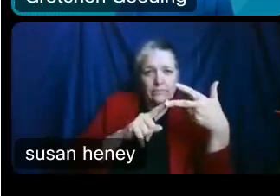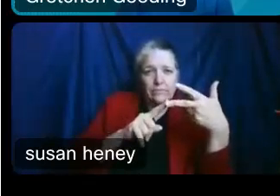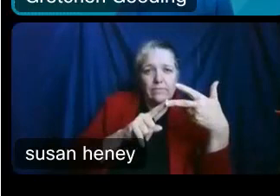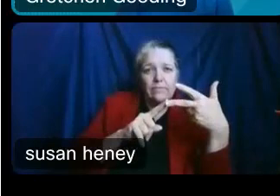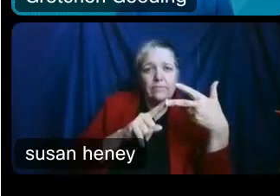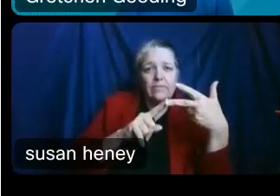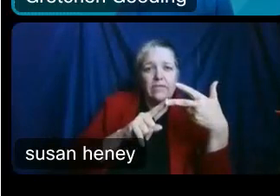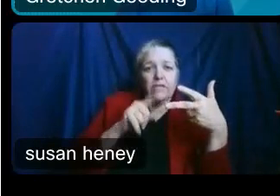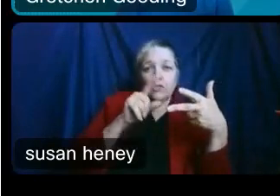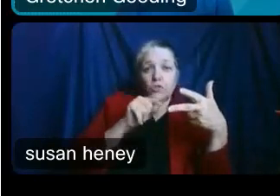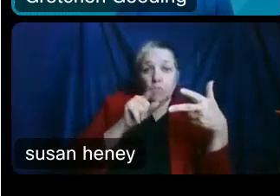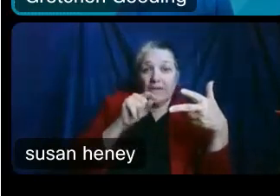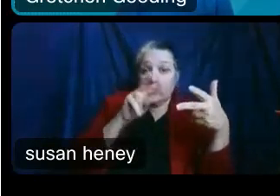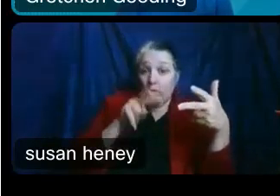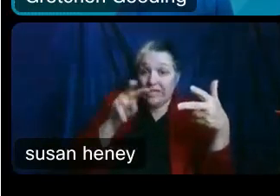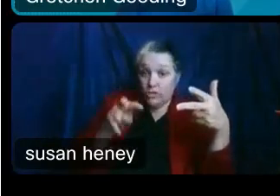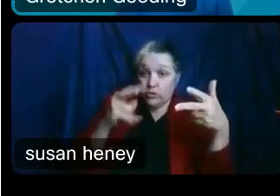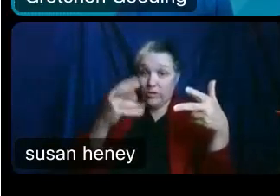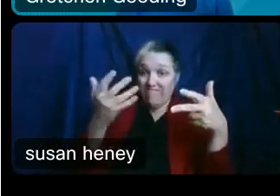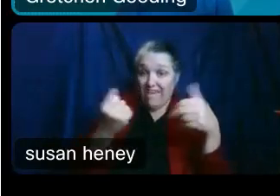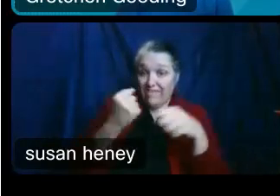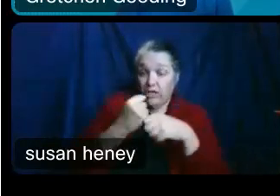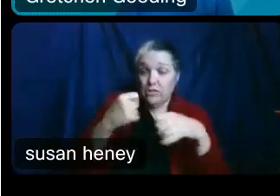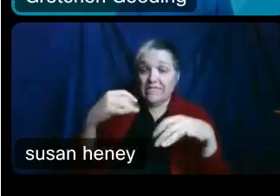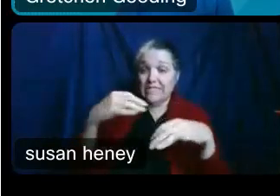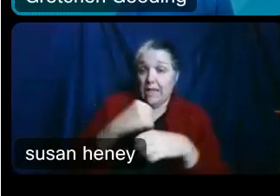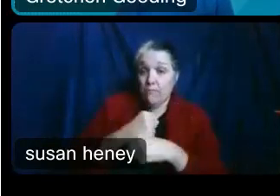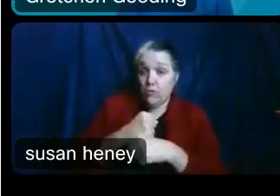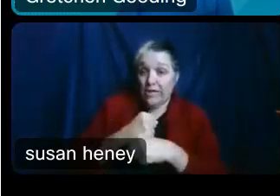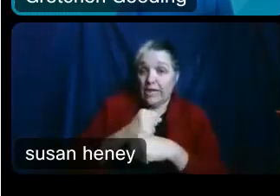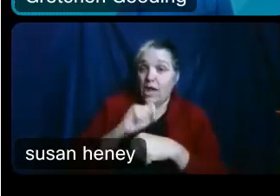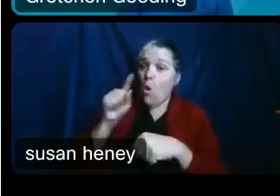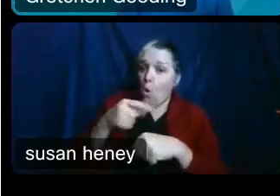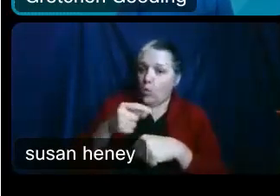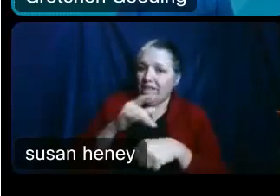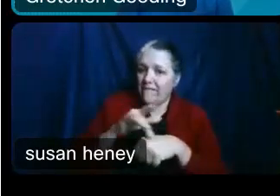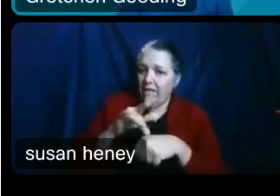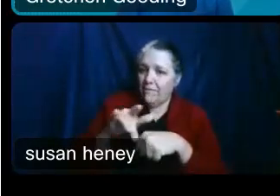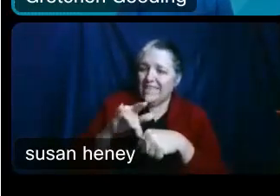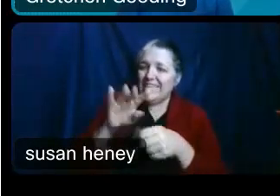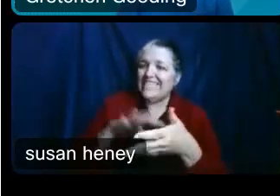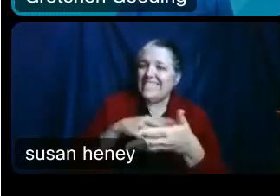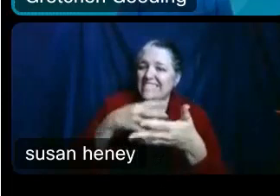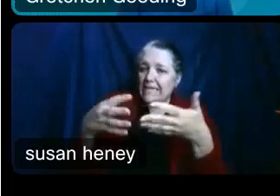the 2022 5-year summary file will only be released in the table-based format, replacing